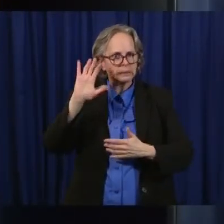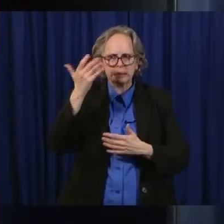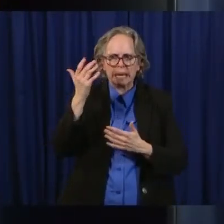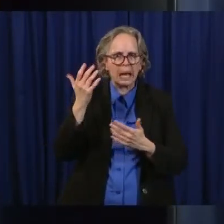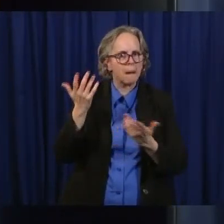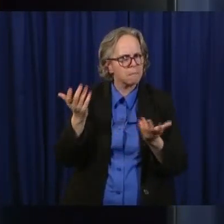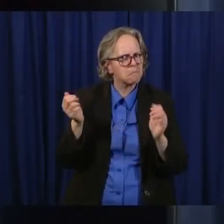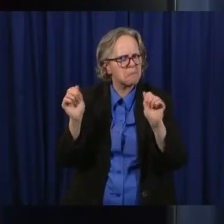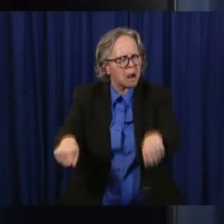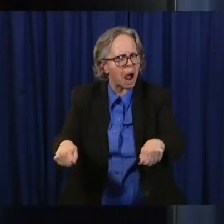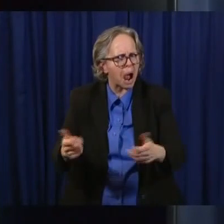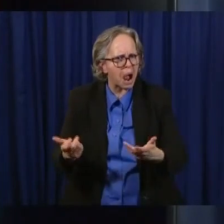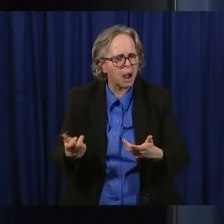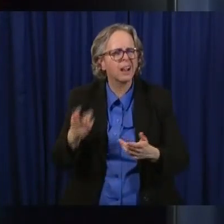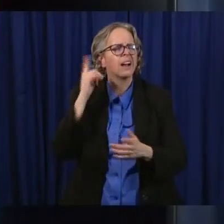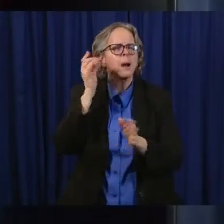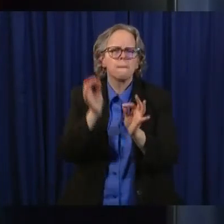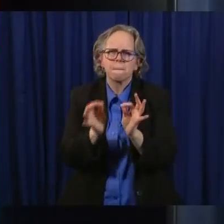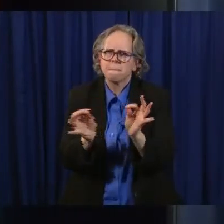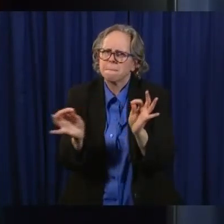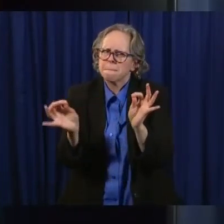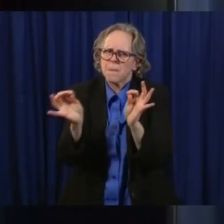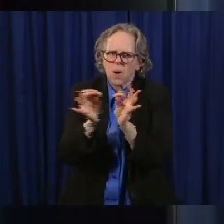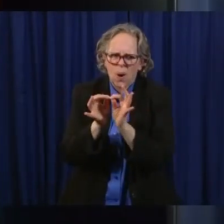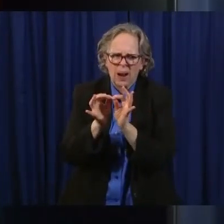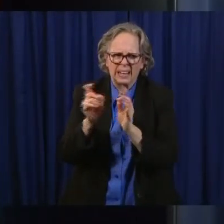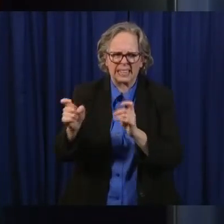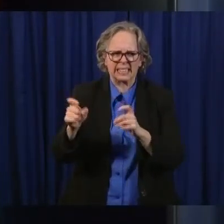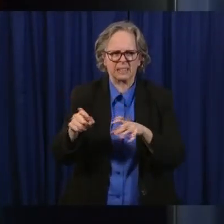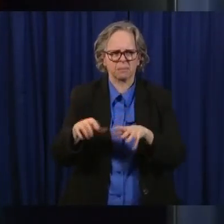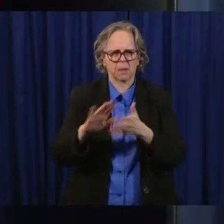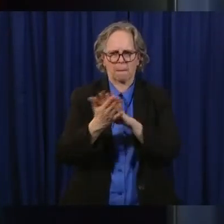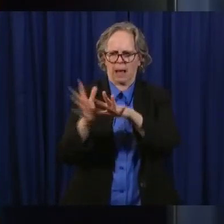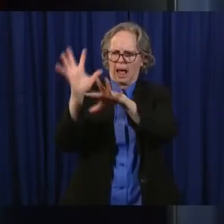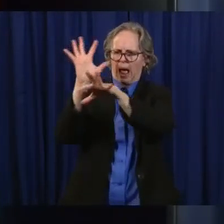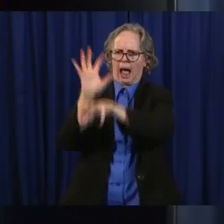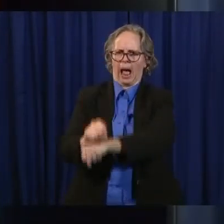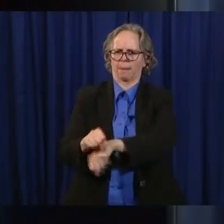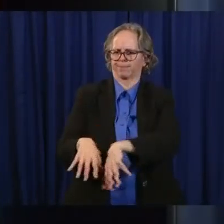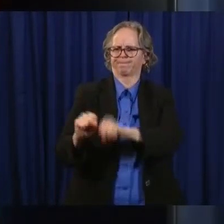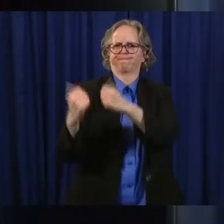AROUND. WE HAVE THE OPPORTUNITY TO HEAVILY STERILIZE SHELVES AT THE END OF THE SHIFT. THINGS LIKE THAT.